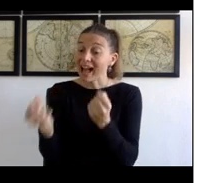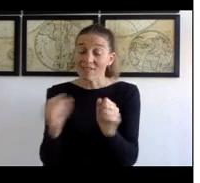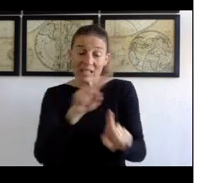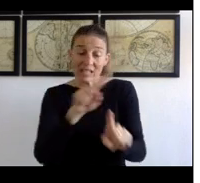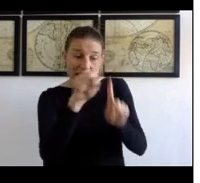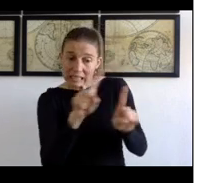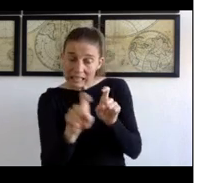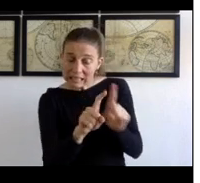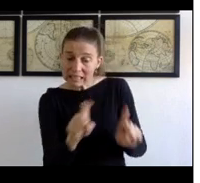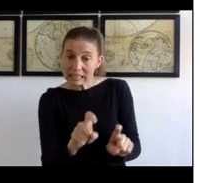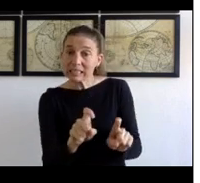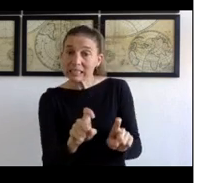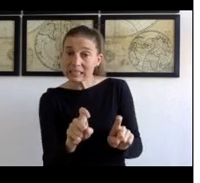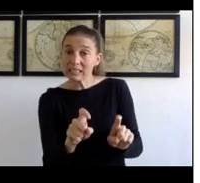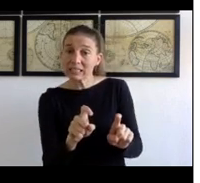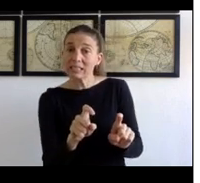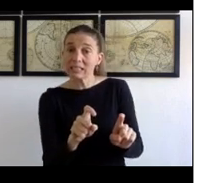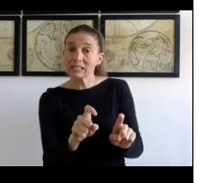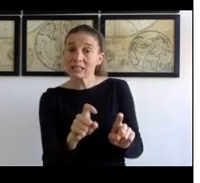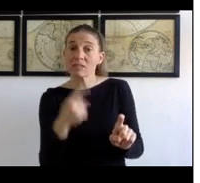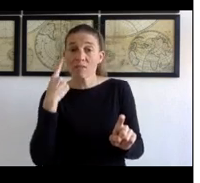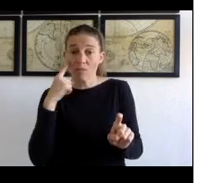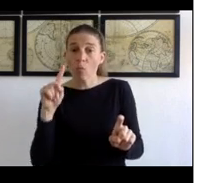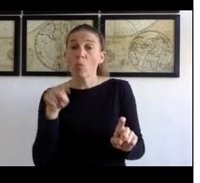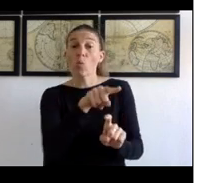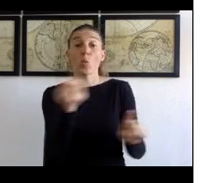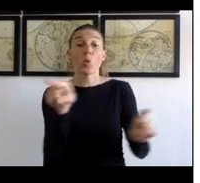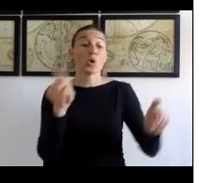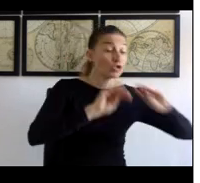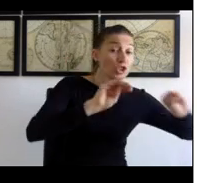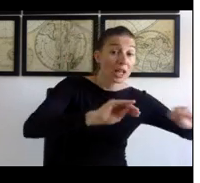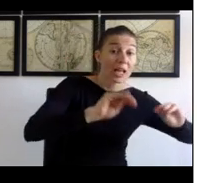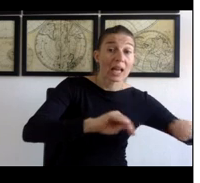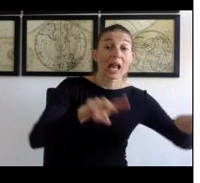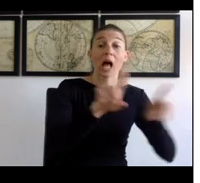in trainings for the census personnel and supervising, actually enumeration